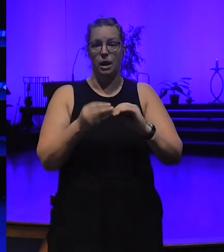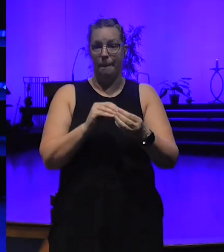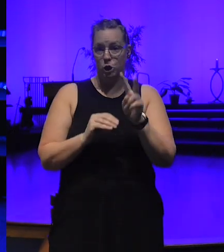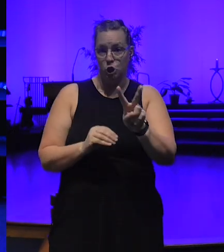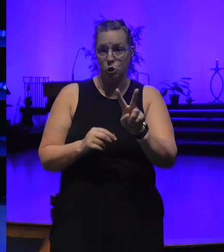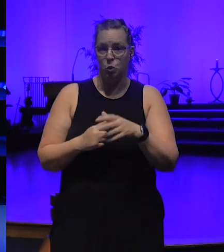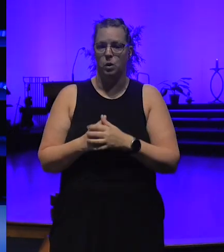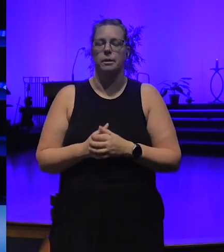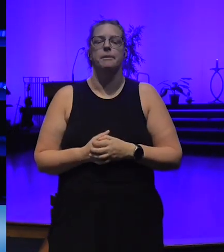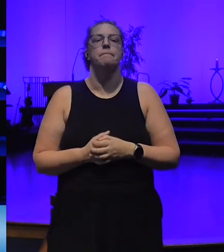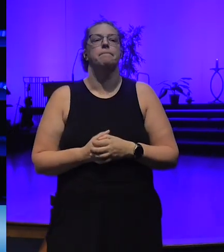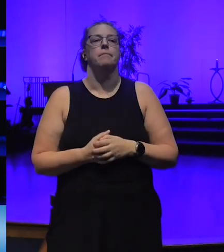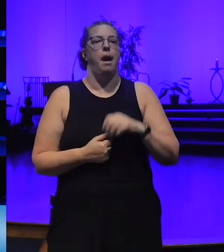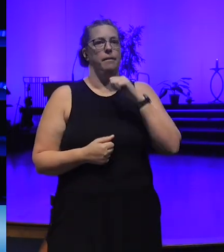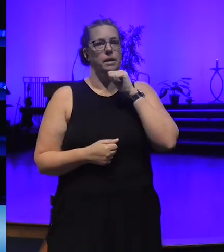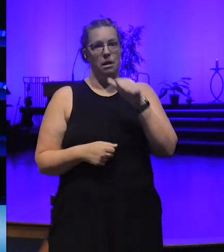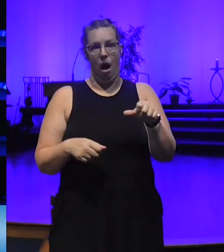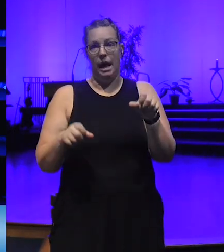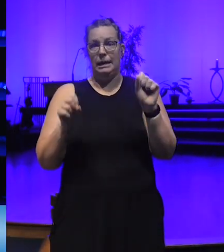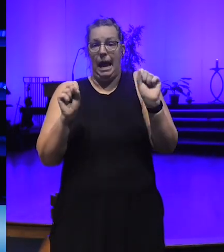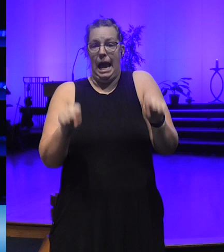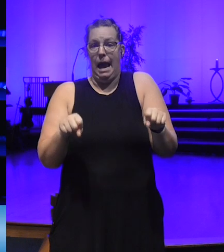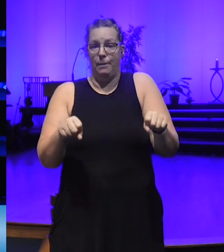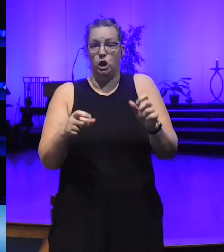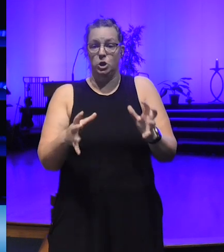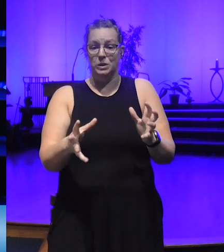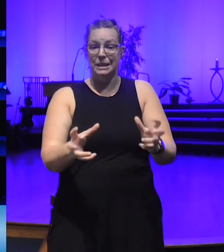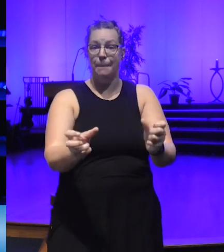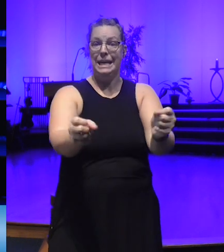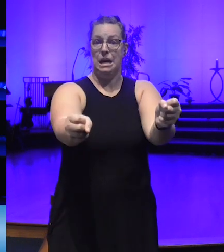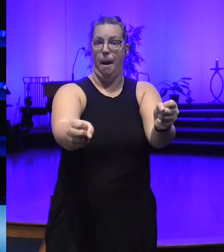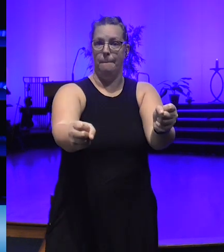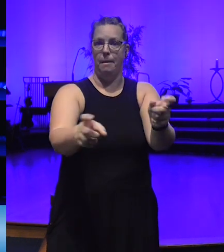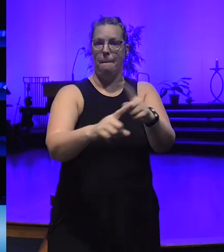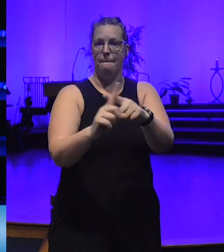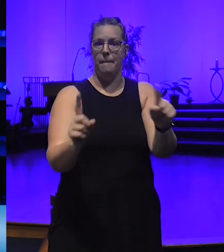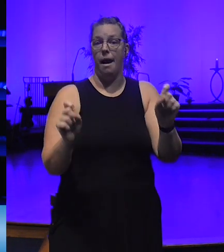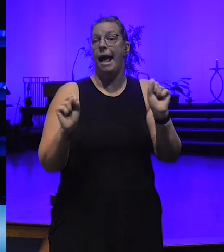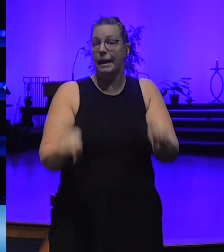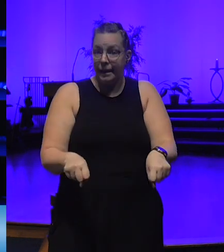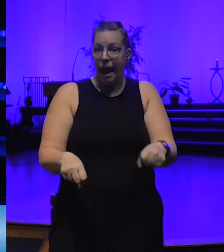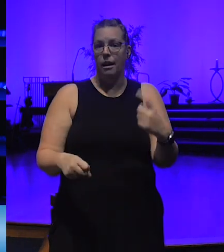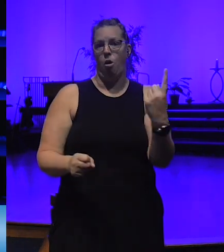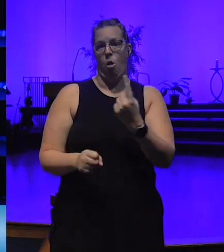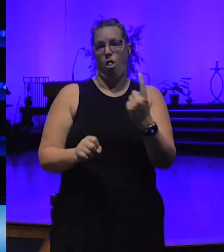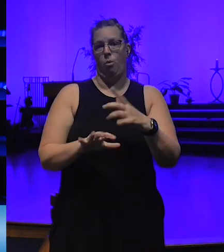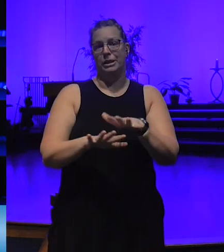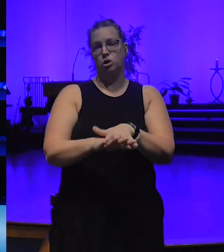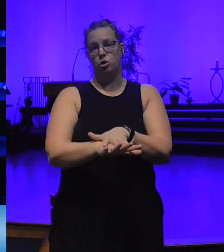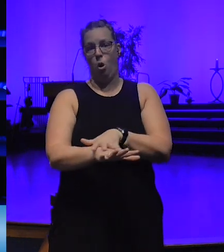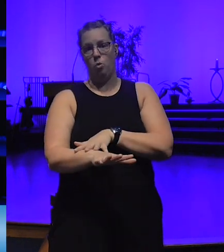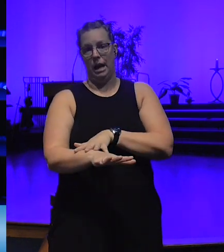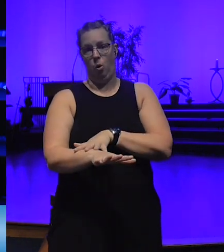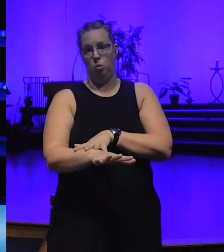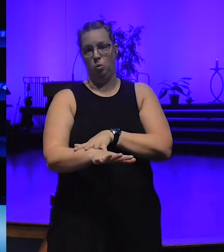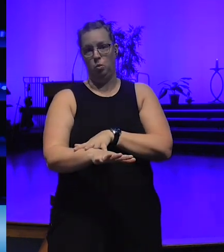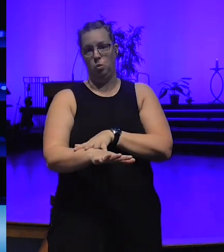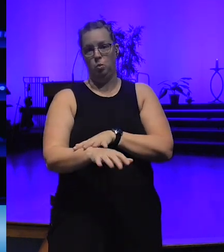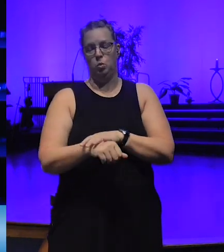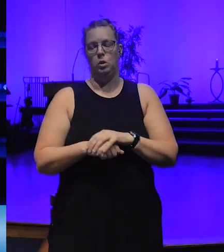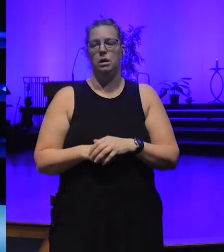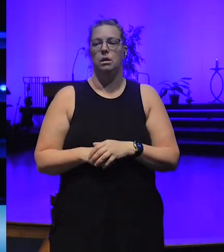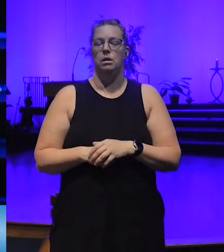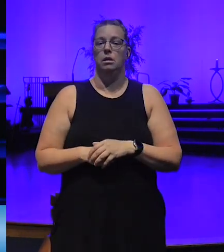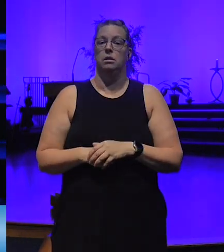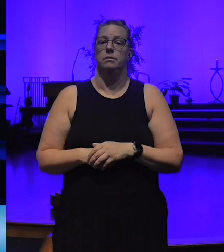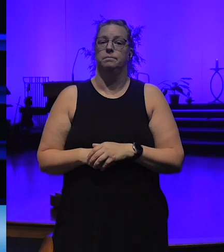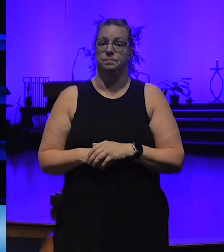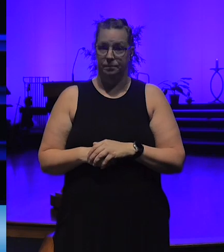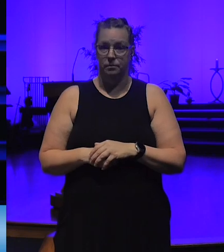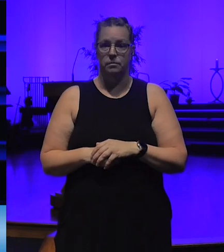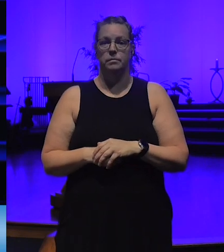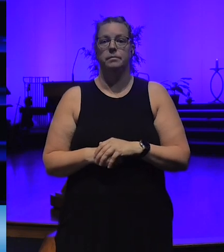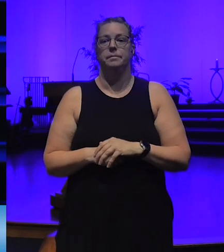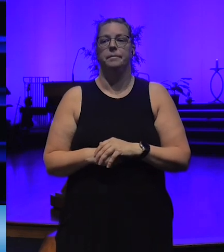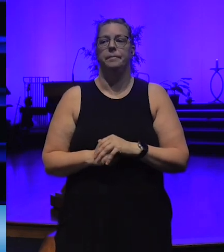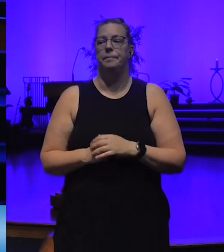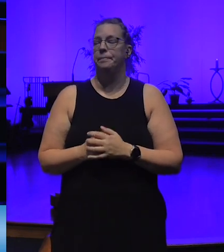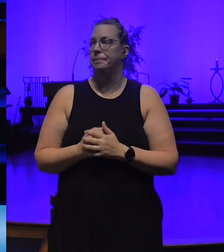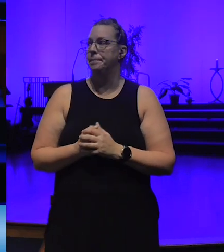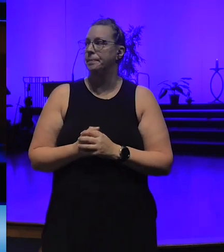be able to speed up but I can always slow down I may not be able to speed up but I can always slow